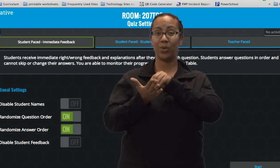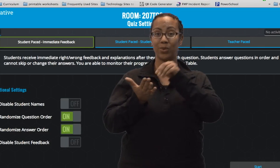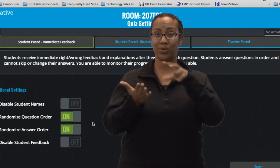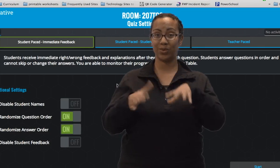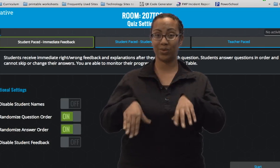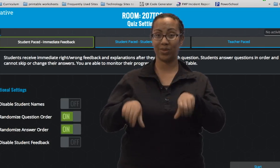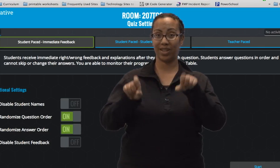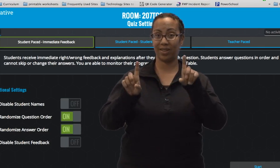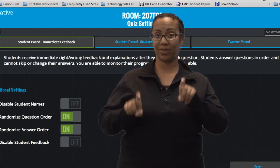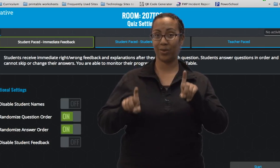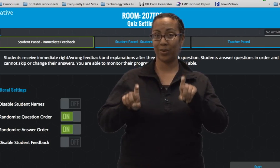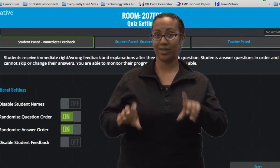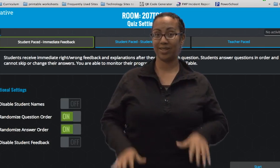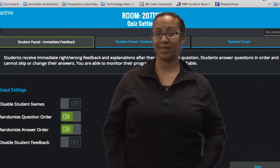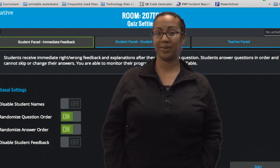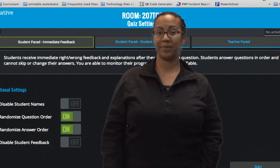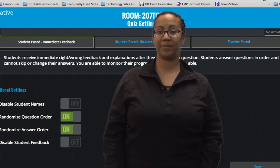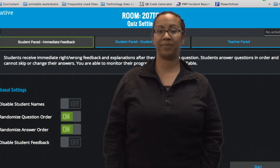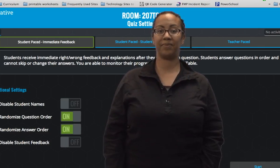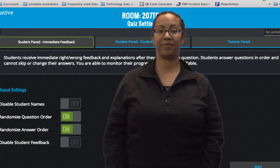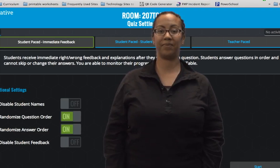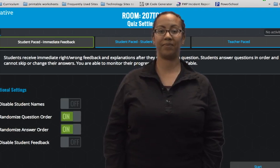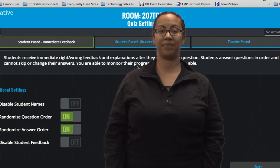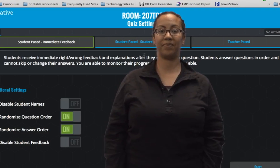Now I'm going to show you what it looks like for students to take the quiz.